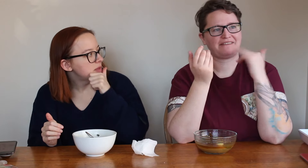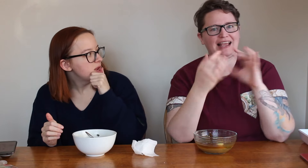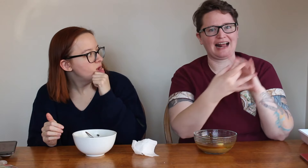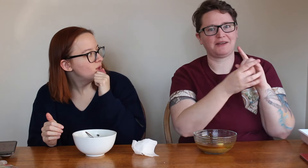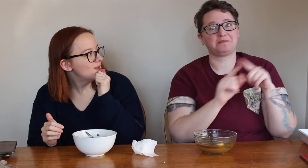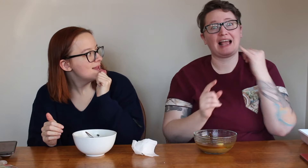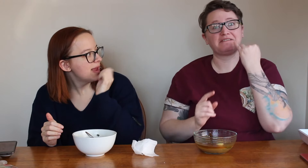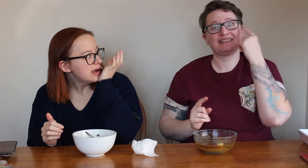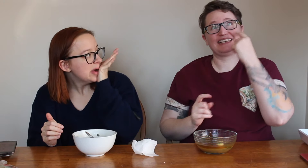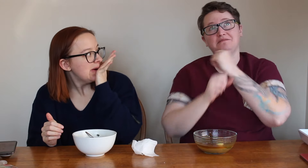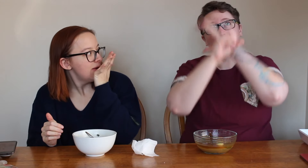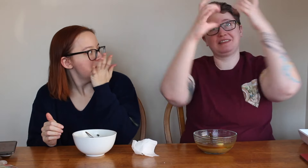Just around, there's there's quite a few